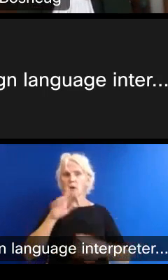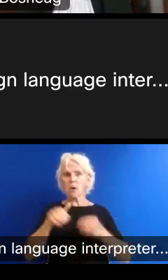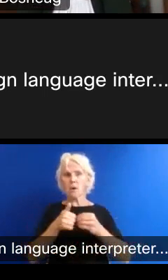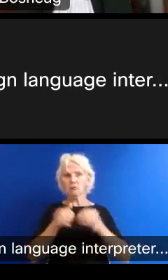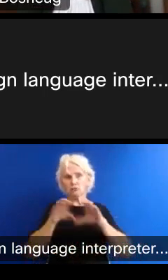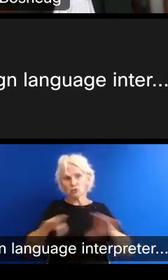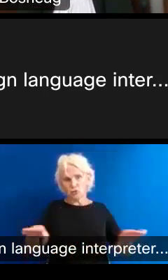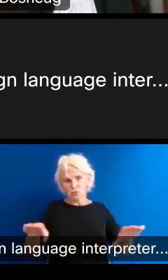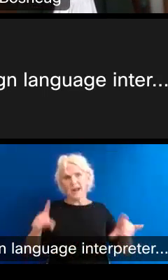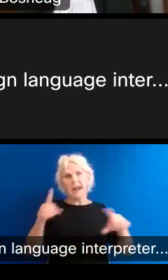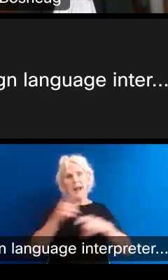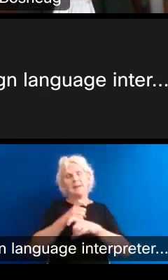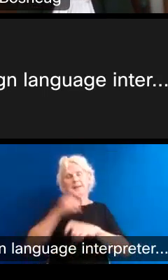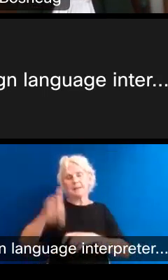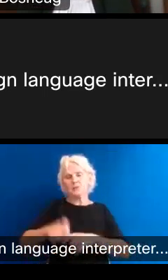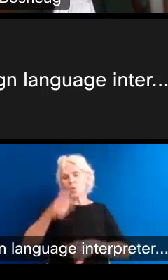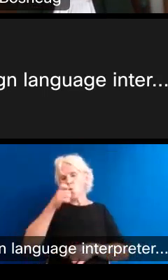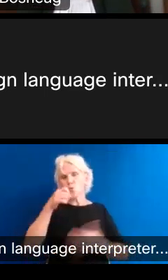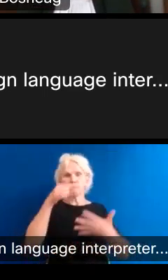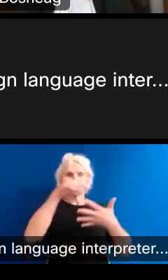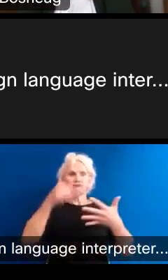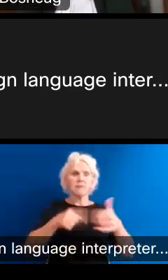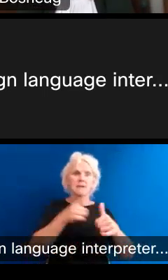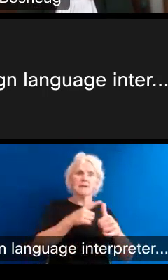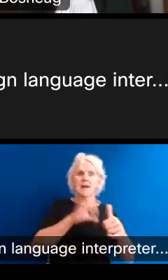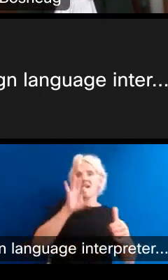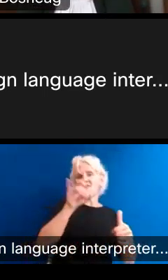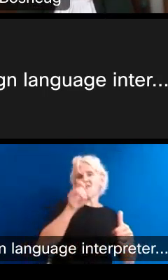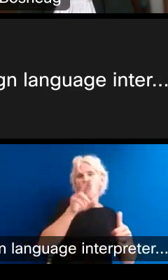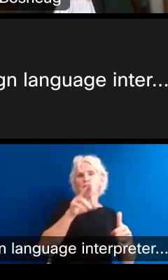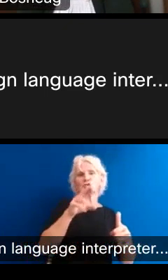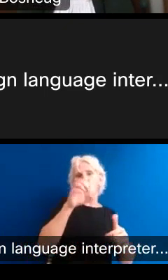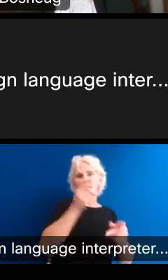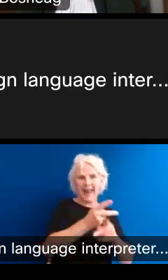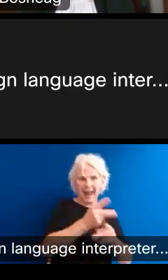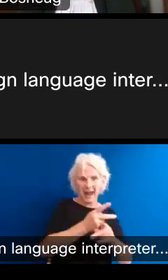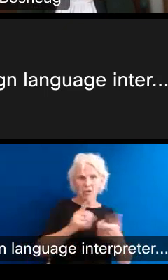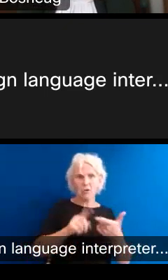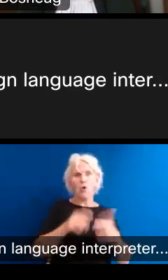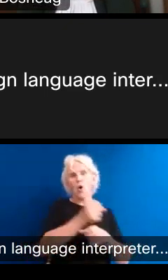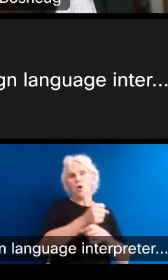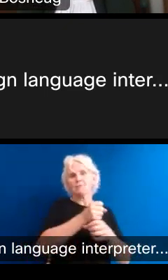about. These are children that are in foster care or out of home placements that have been or